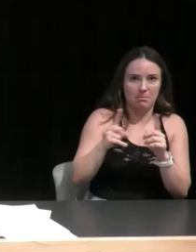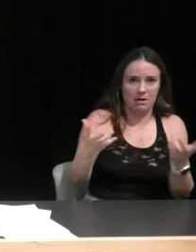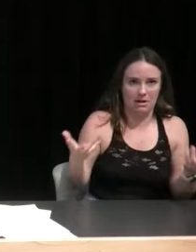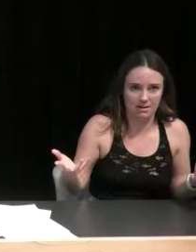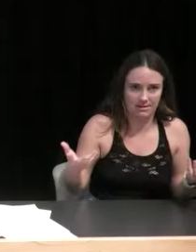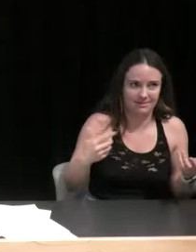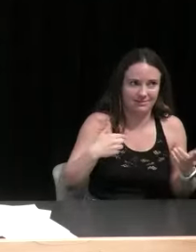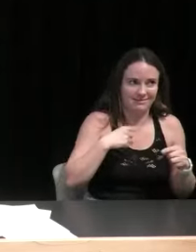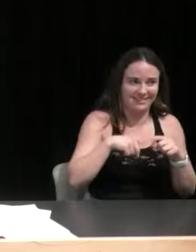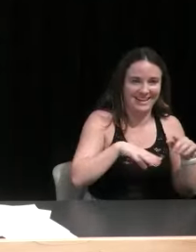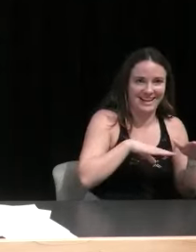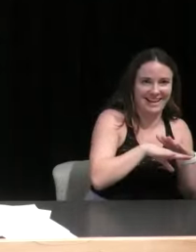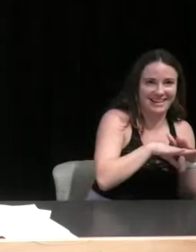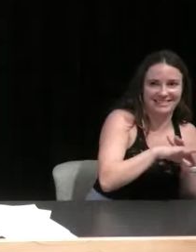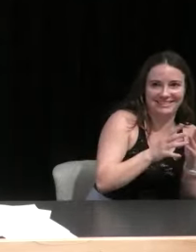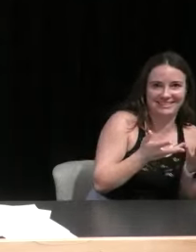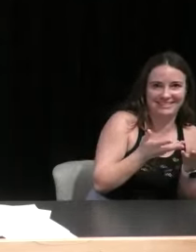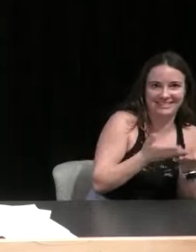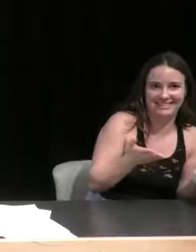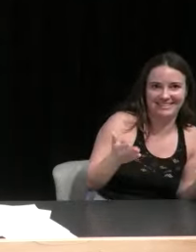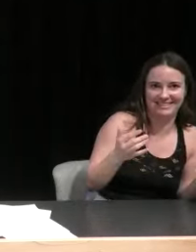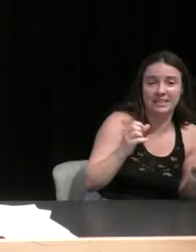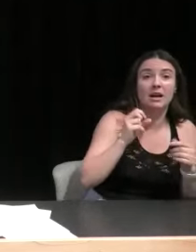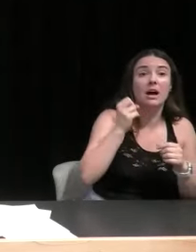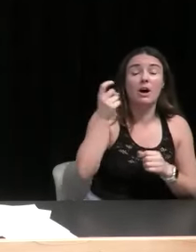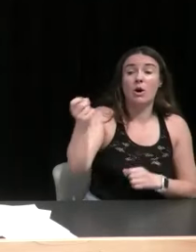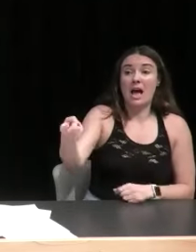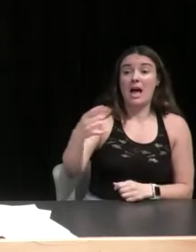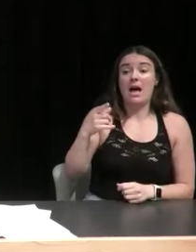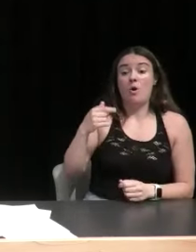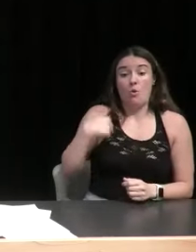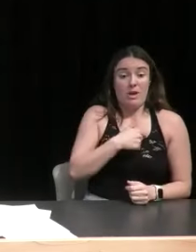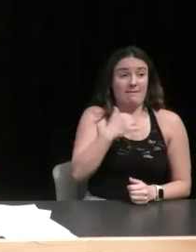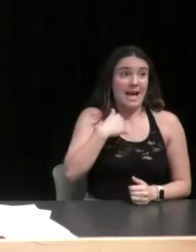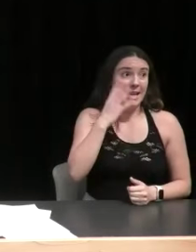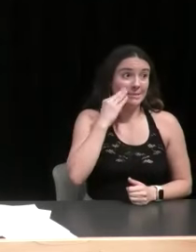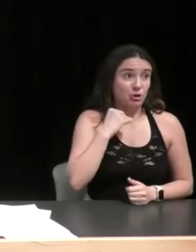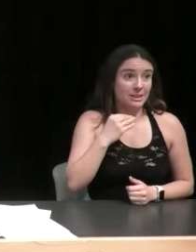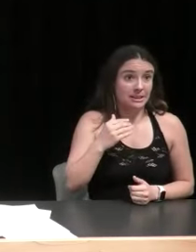they're feeling like they're losing Revenue which I understand but at the same time we are losing